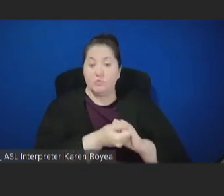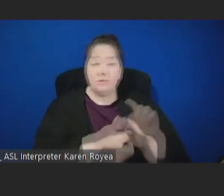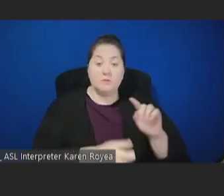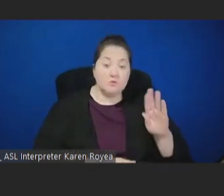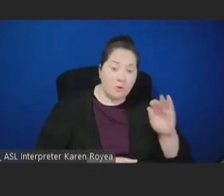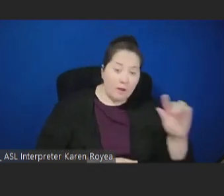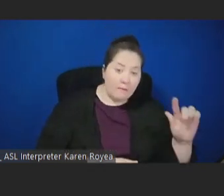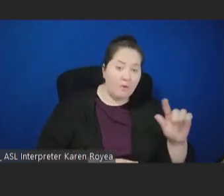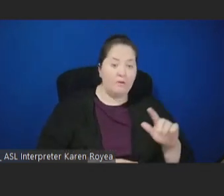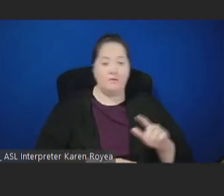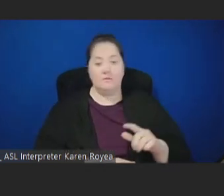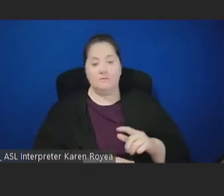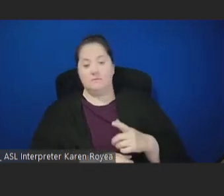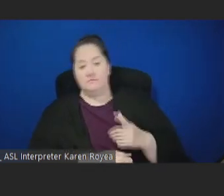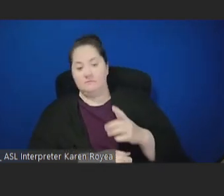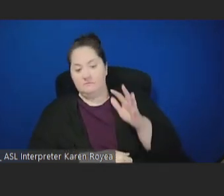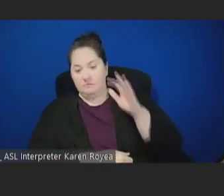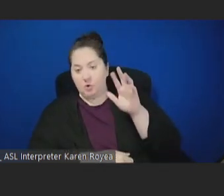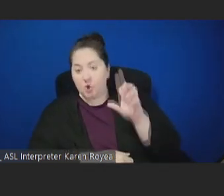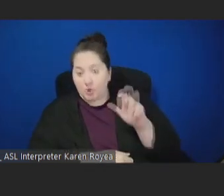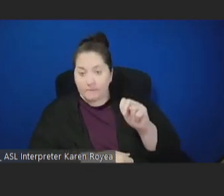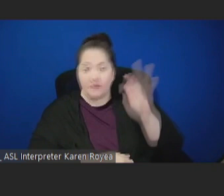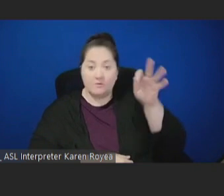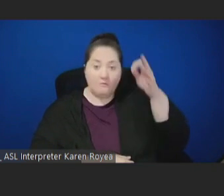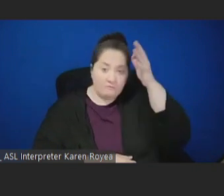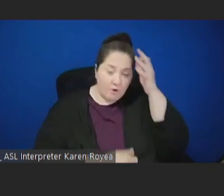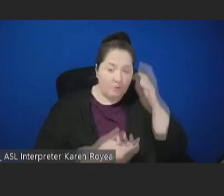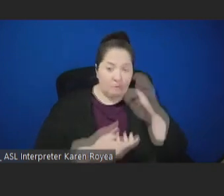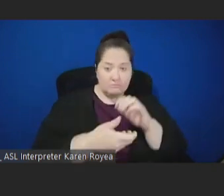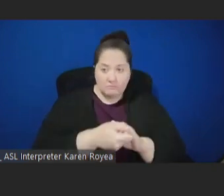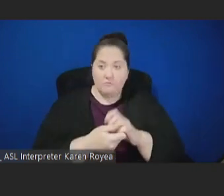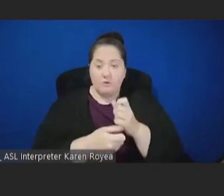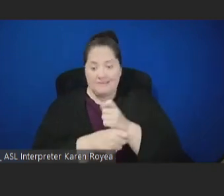federal partners to ensure access to safe and effective vaccines across the